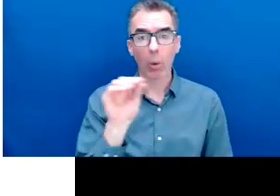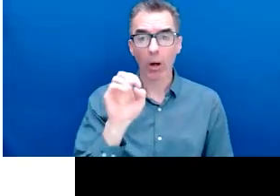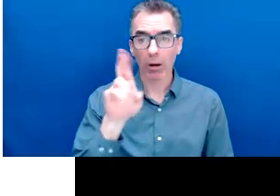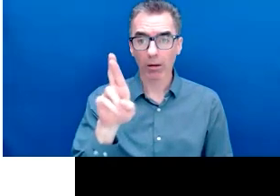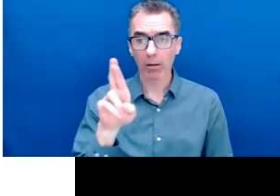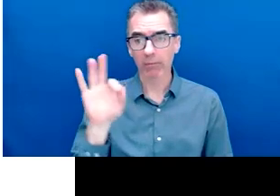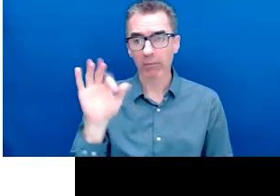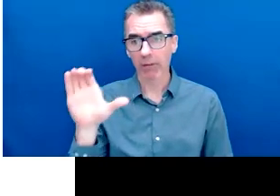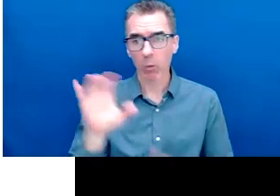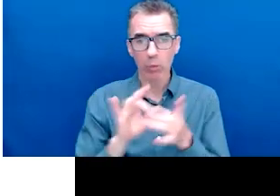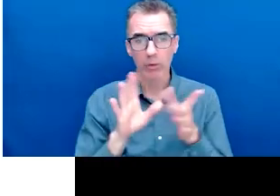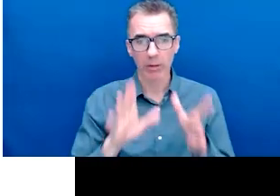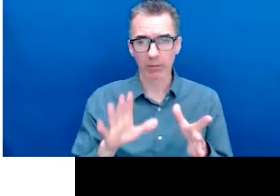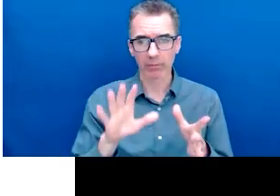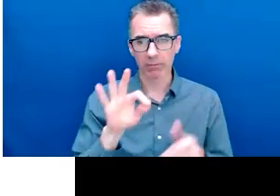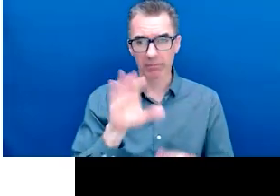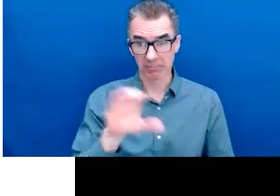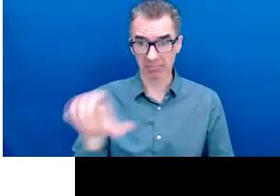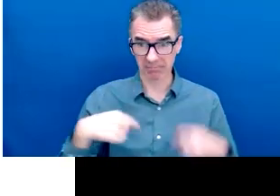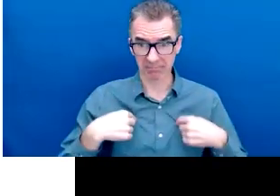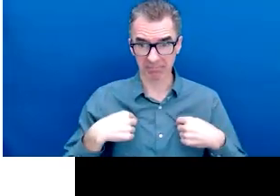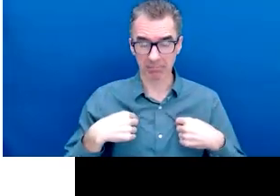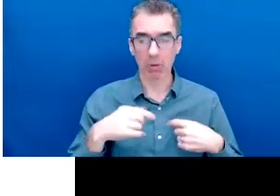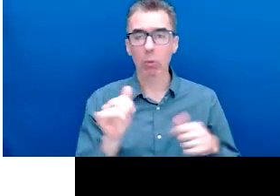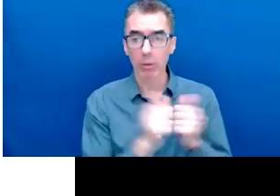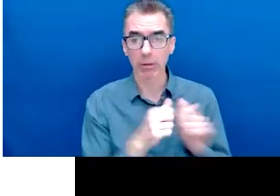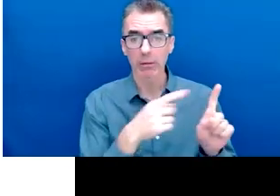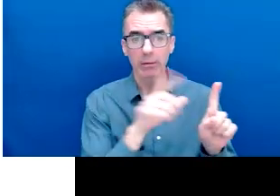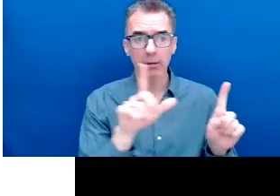for Fresno City College, and I'm joined by my colleague Linda Kobashigawa.